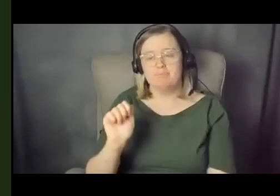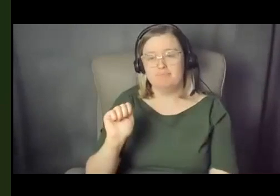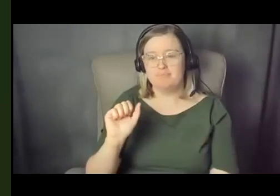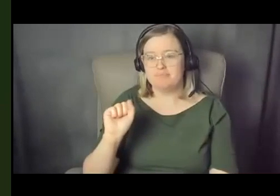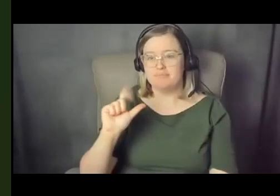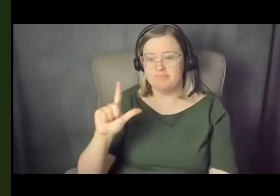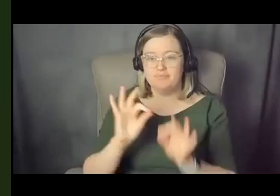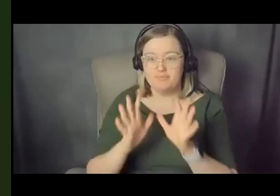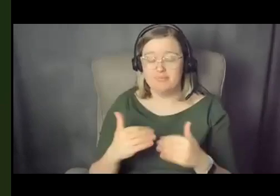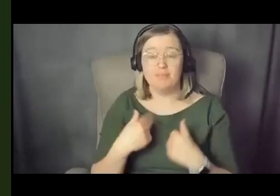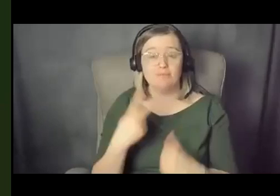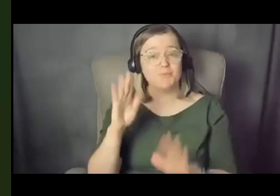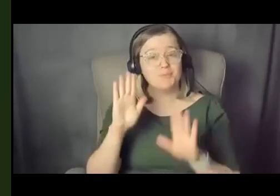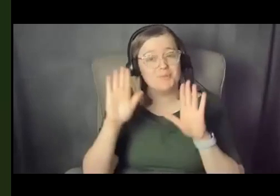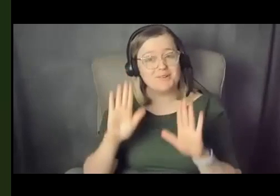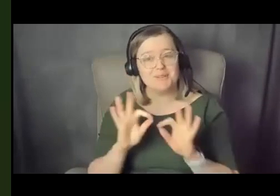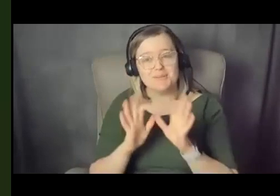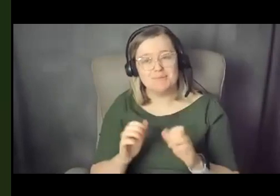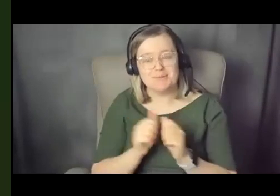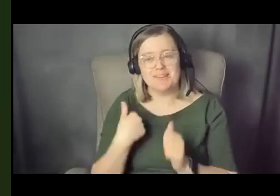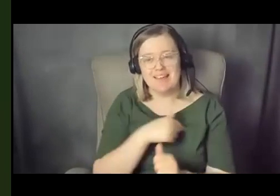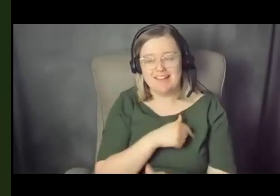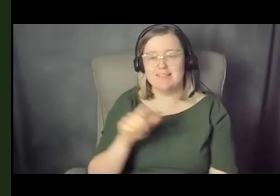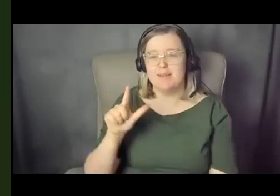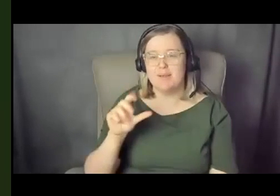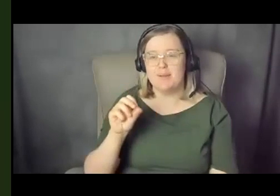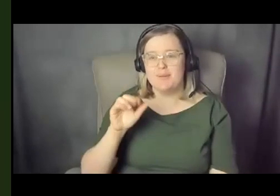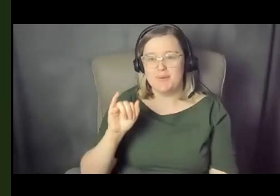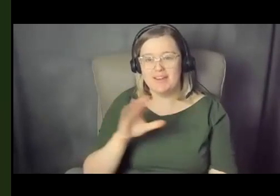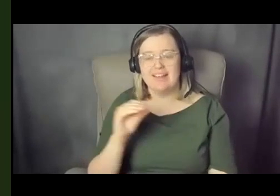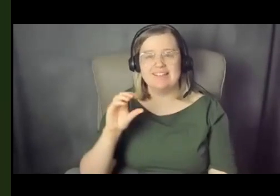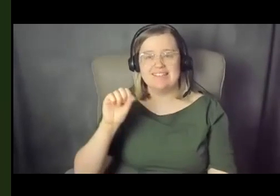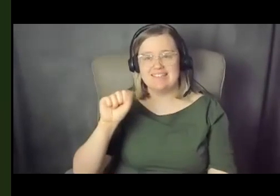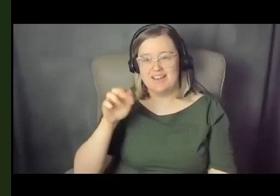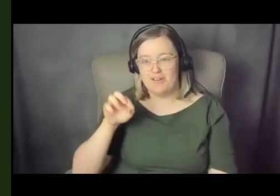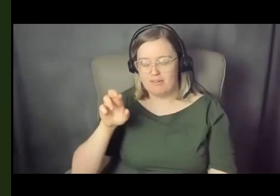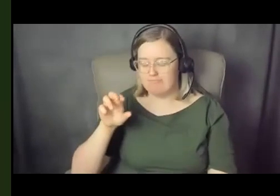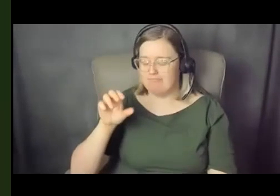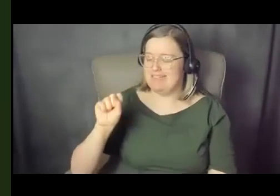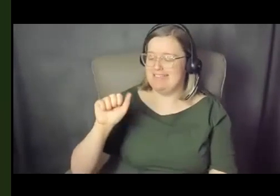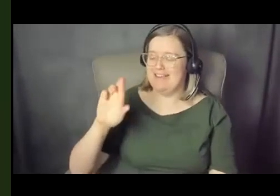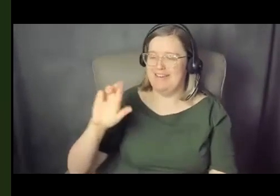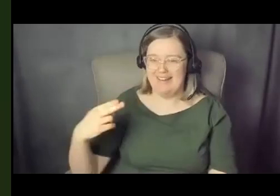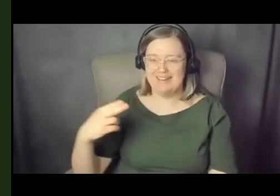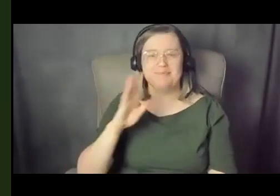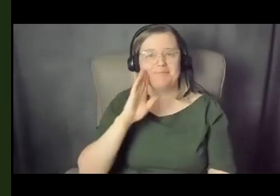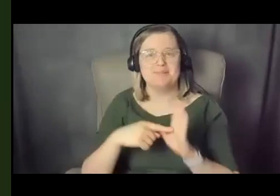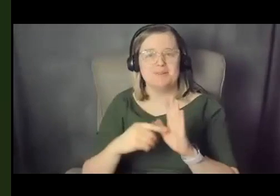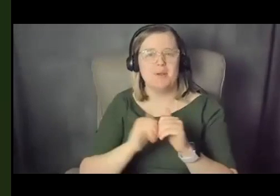wonderful interpreters with us today, Laurie and Sarah, and I will be showing you how to optimize your view of them in a